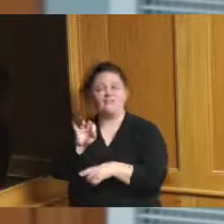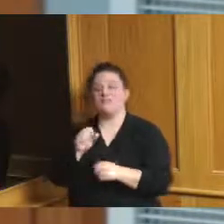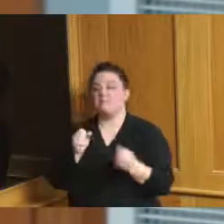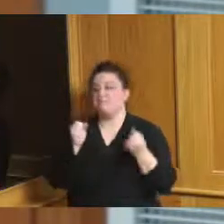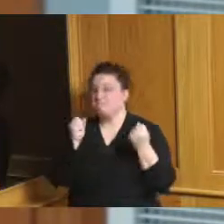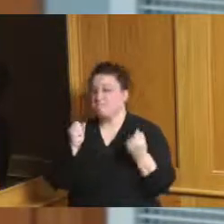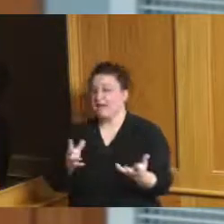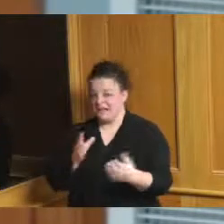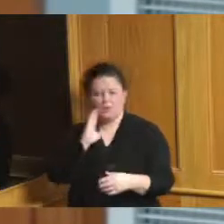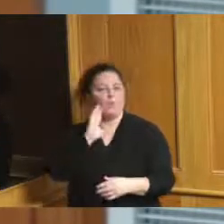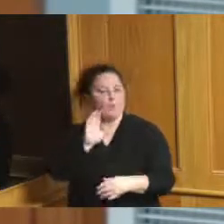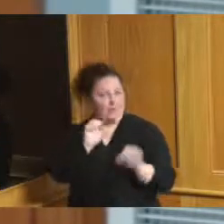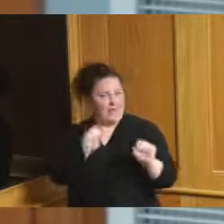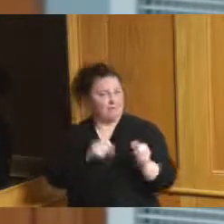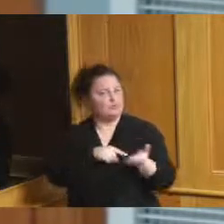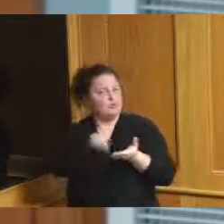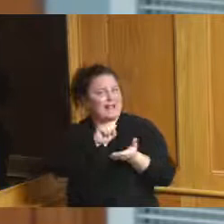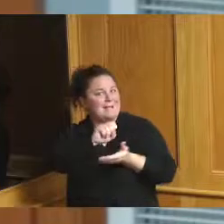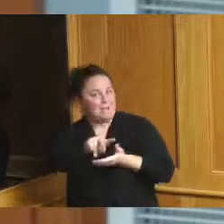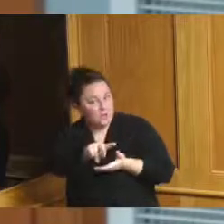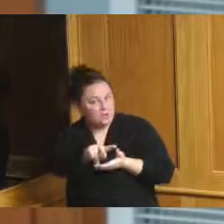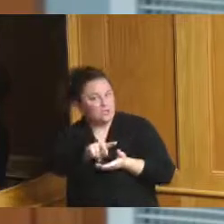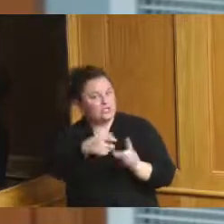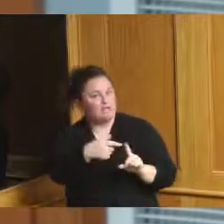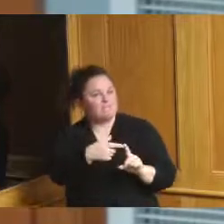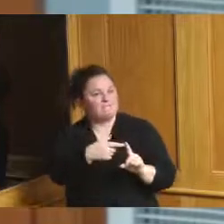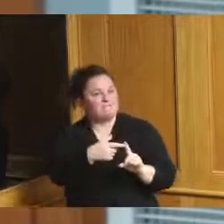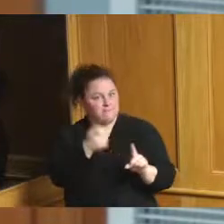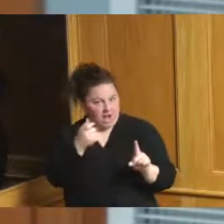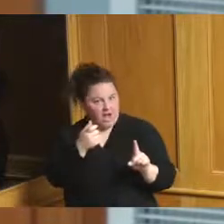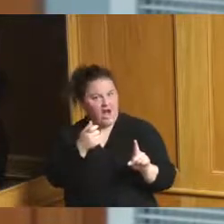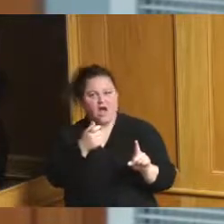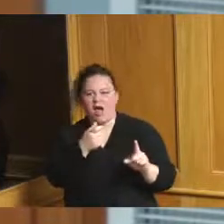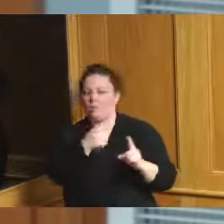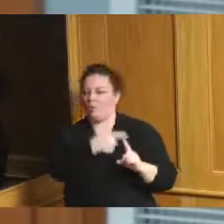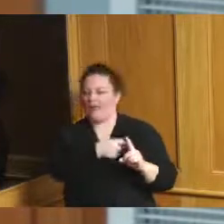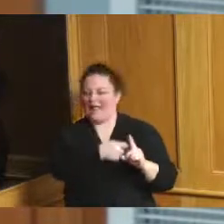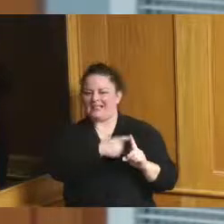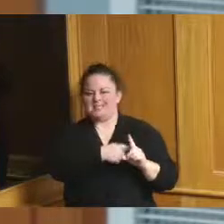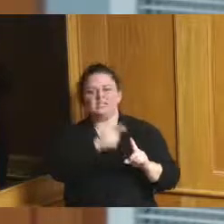able to reimburse from some federal grant funding however it's going to take us a few